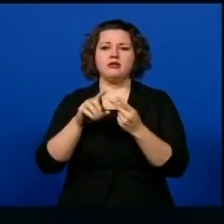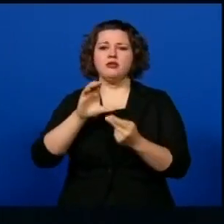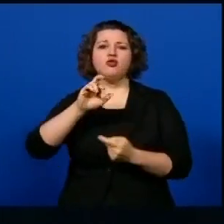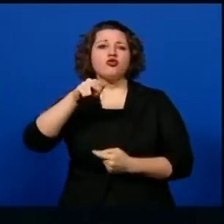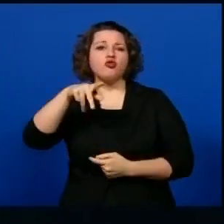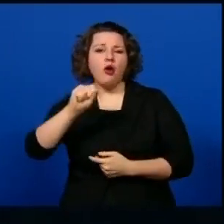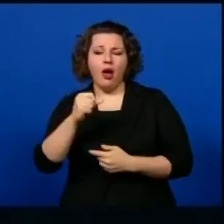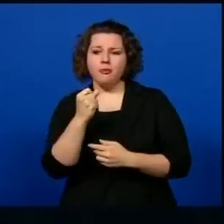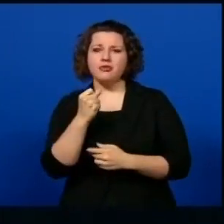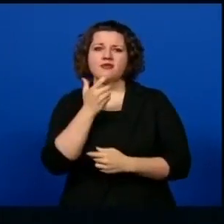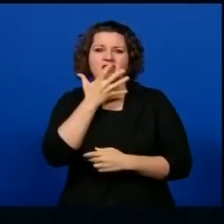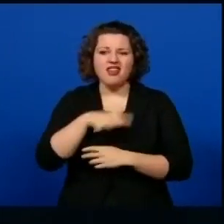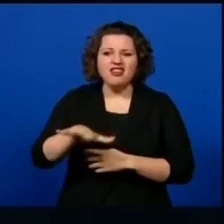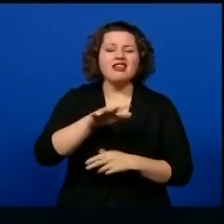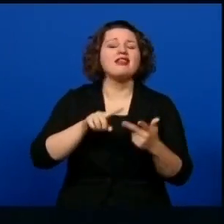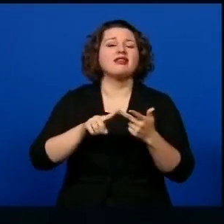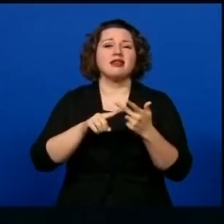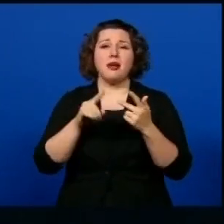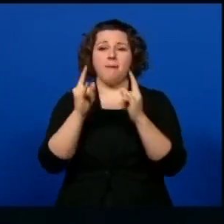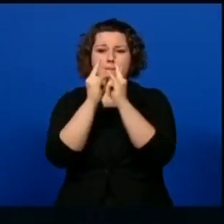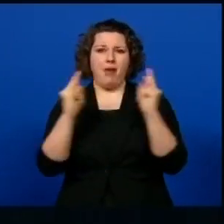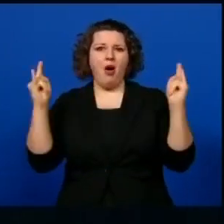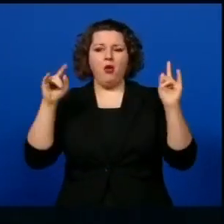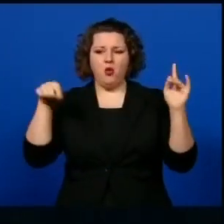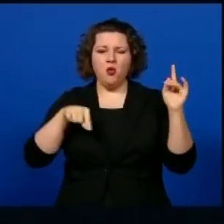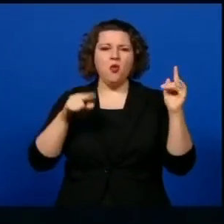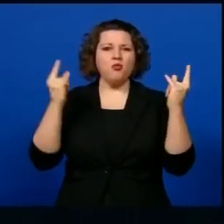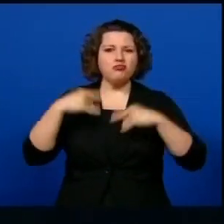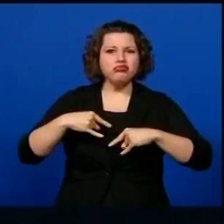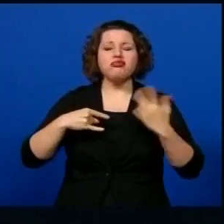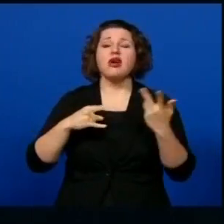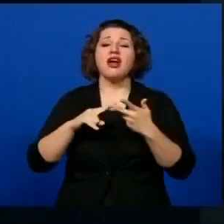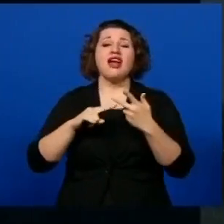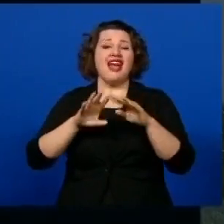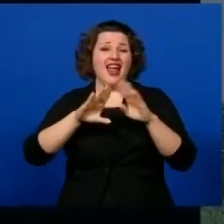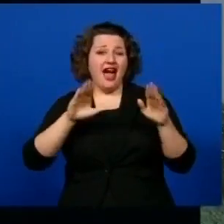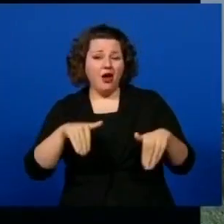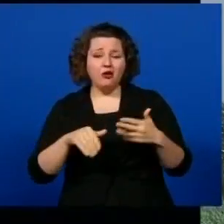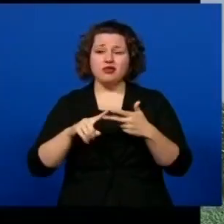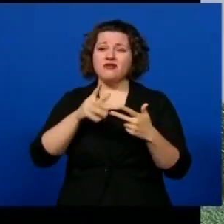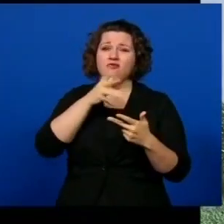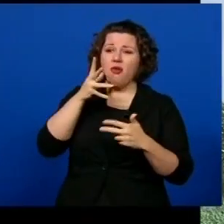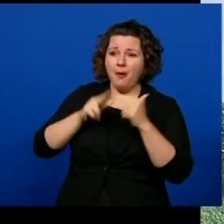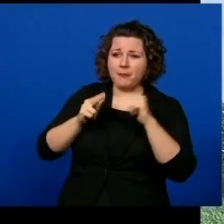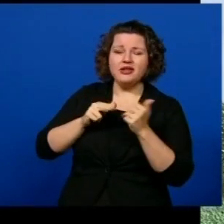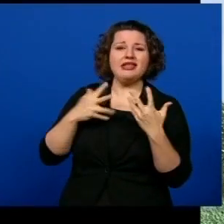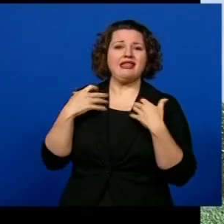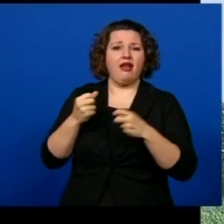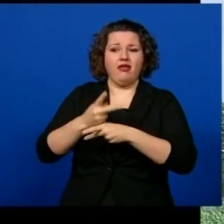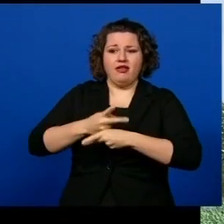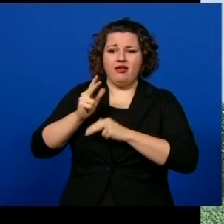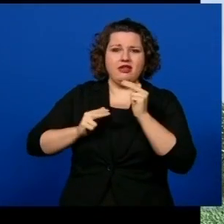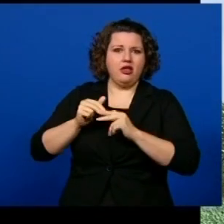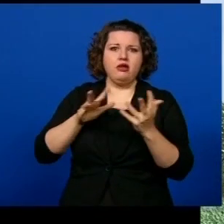structural damage to homes, farm buildings, and health care facilities, semi trucks, vehicles and campers were overturned and